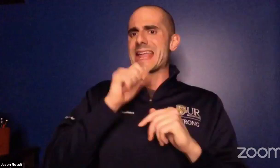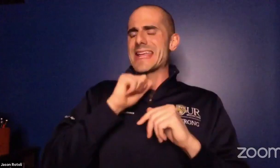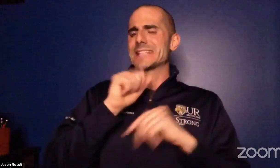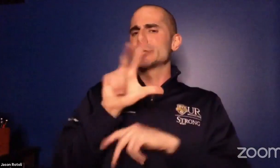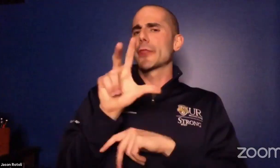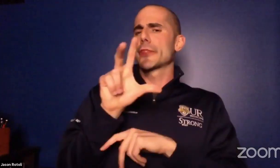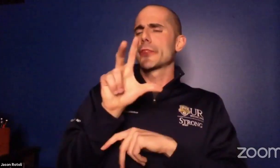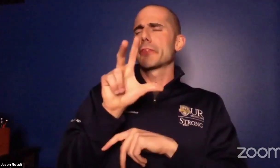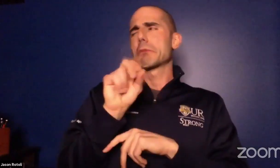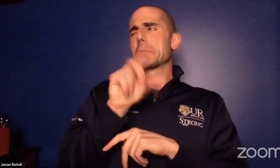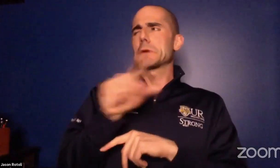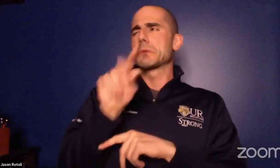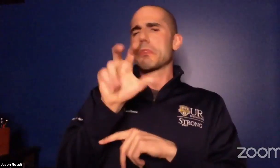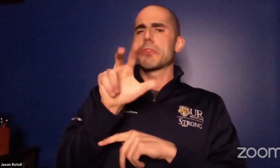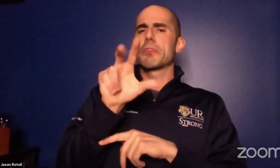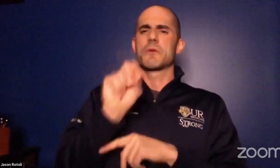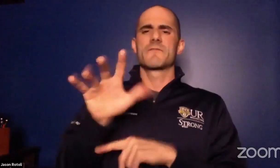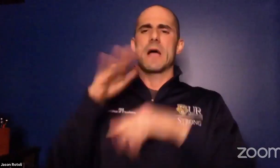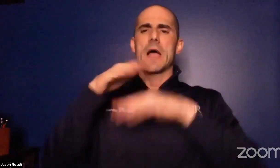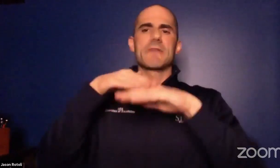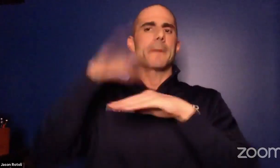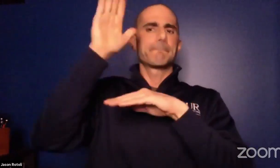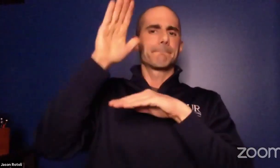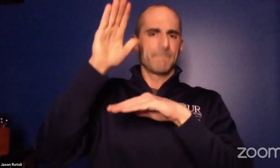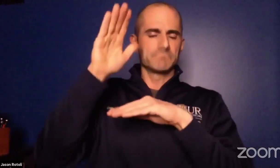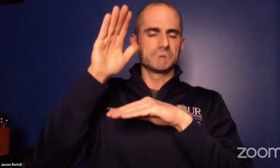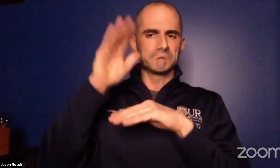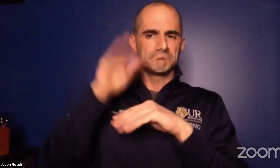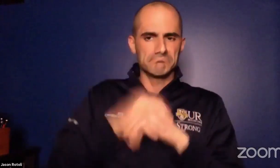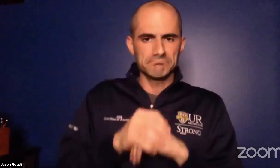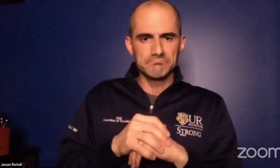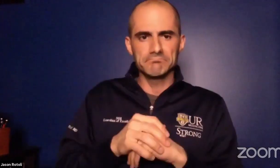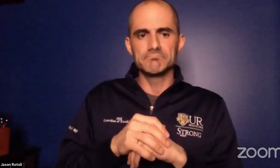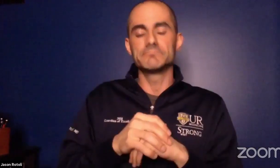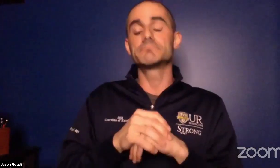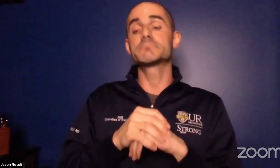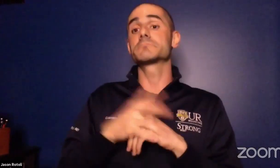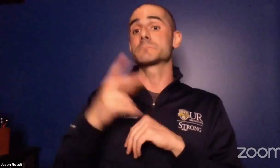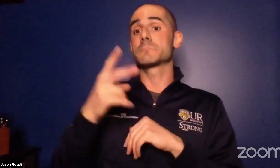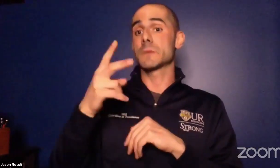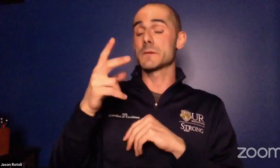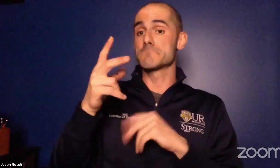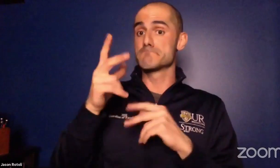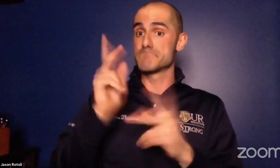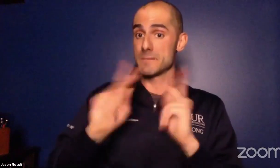easy time figuring out what is happening to them, what is causing this pain.